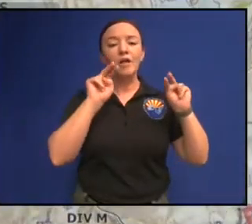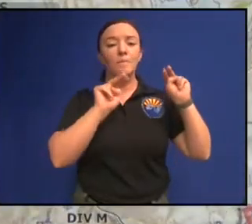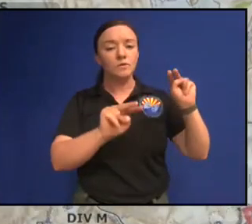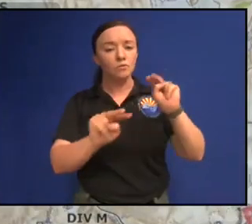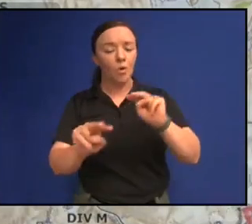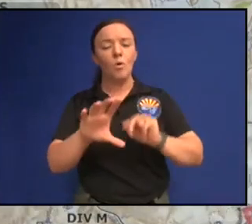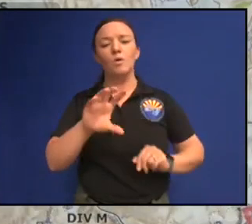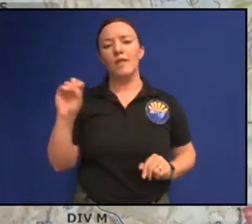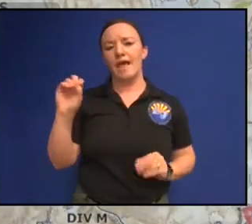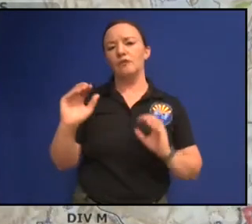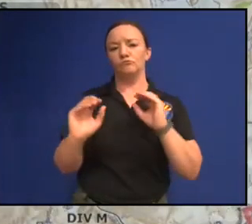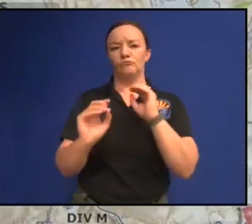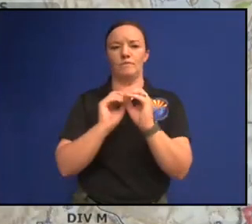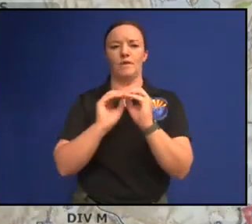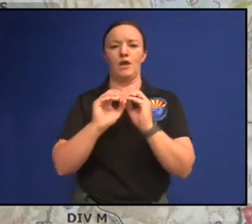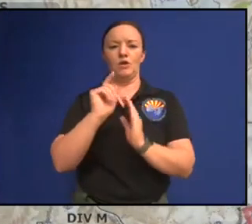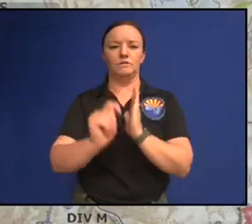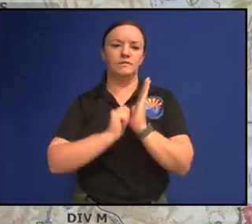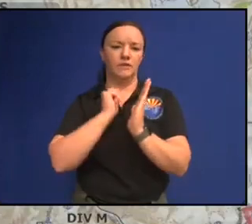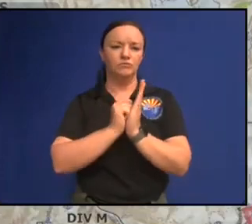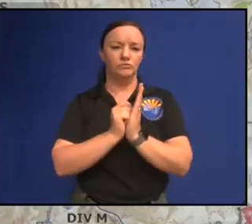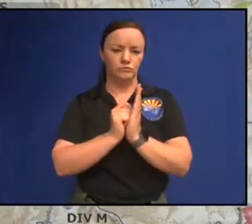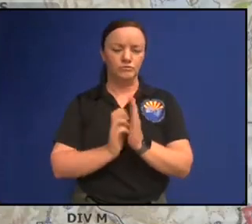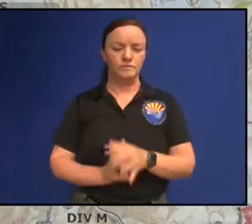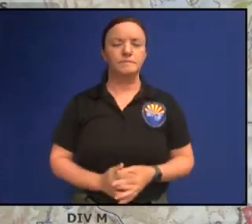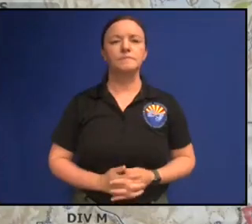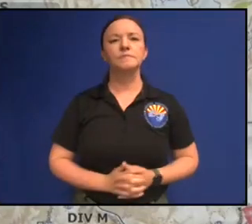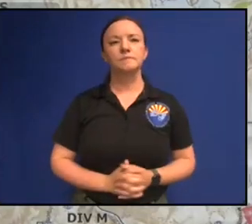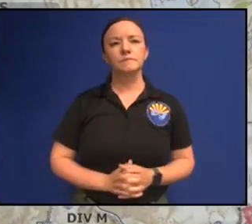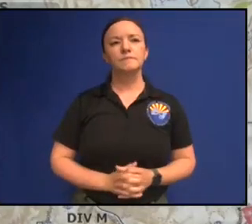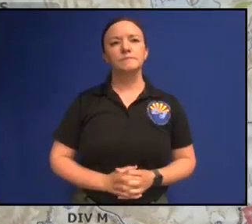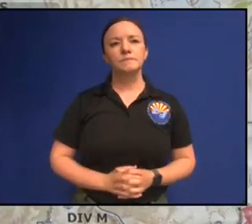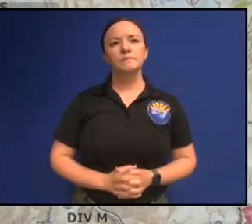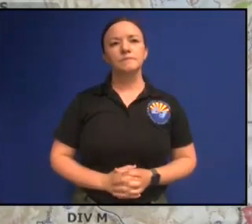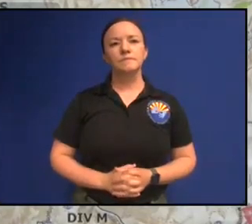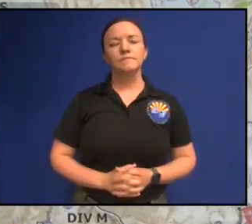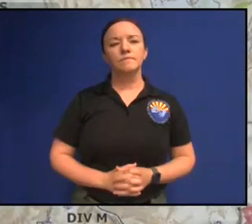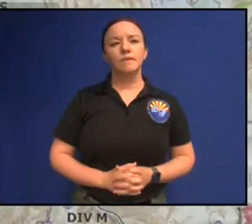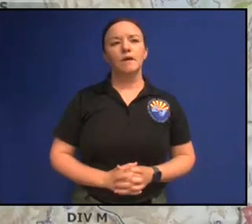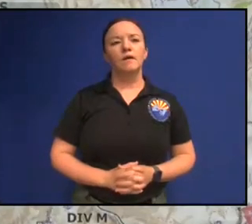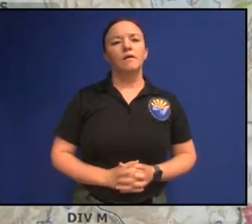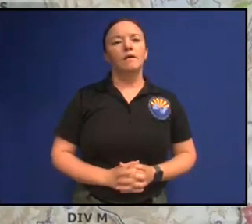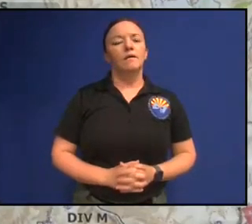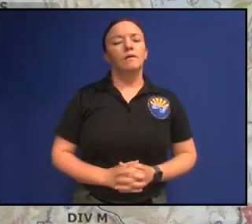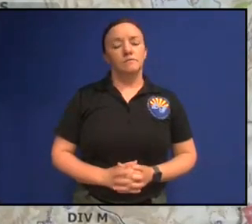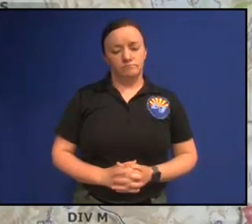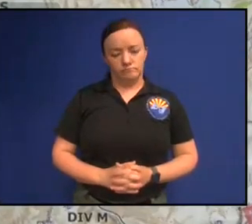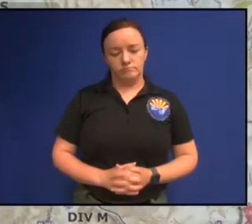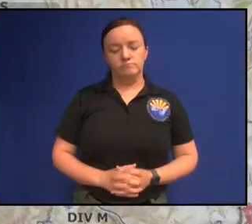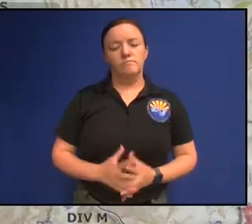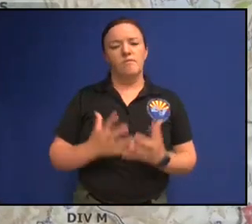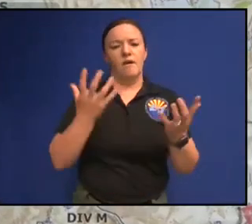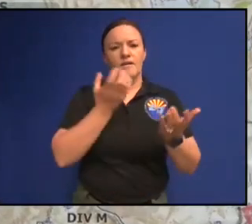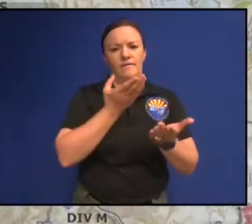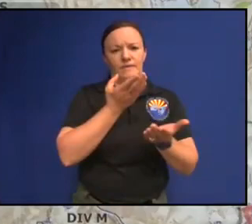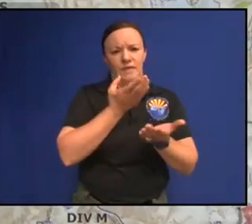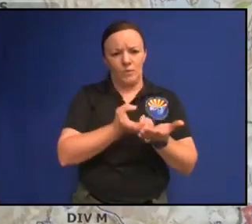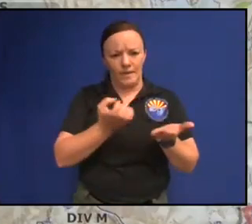BACKHAULED A LOT OF EQUIPMENT THAT WAS EXCESS TO OUR NEEDS.